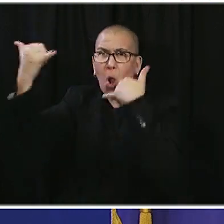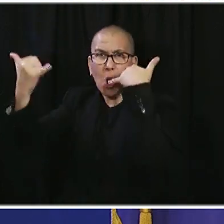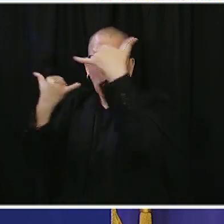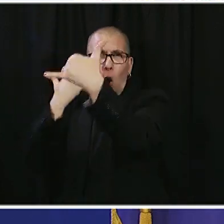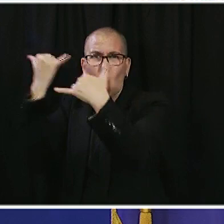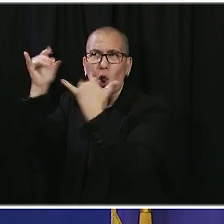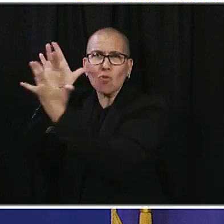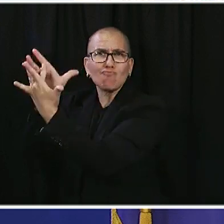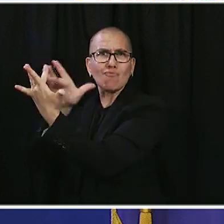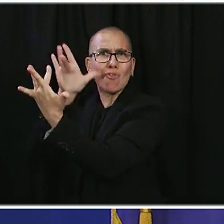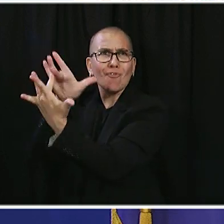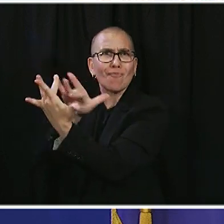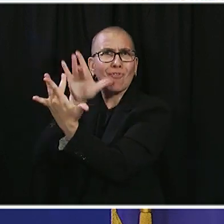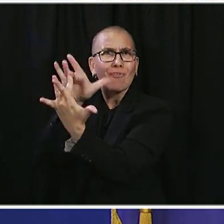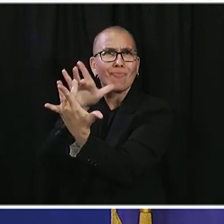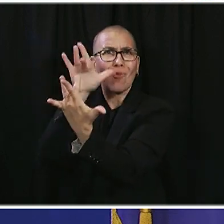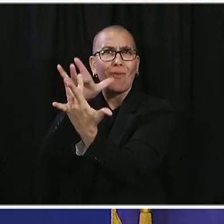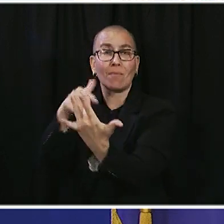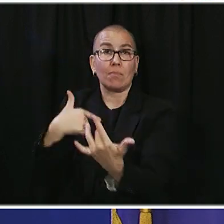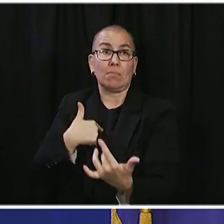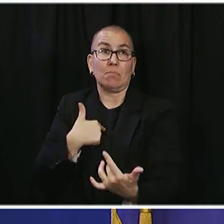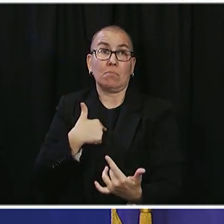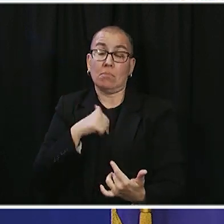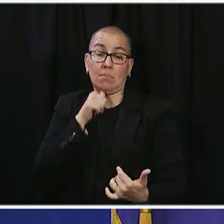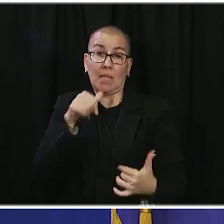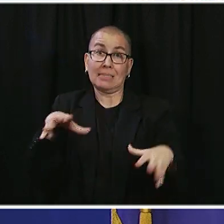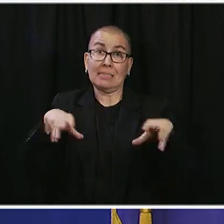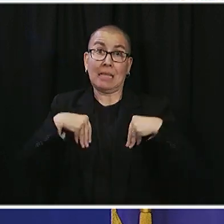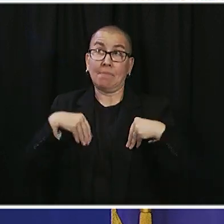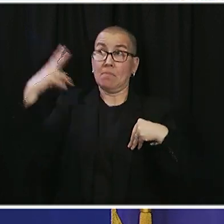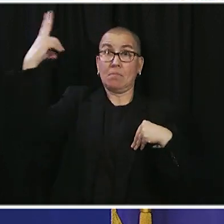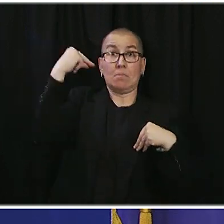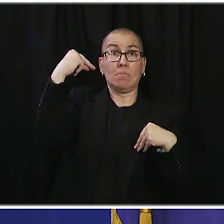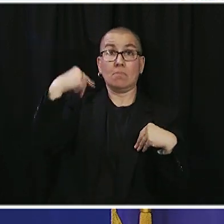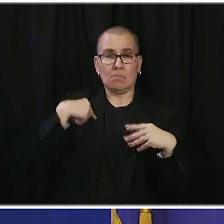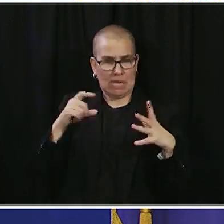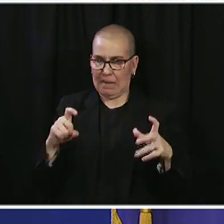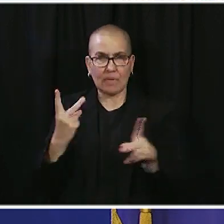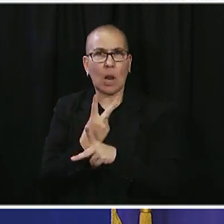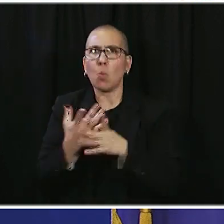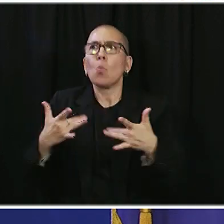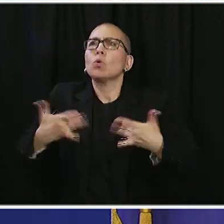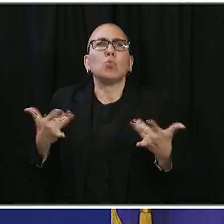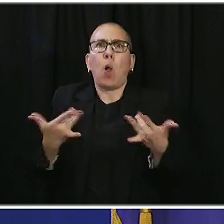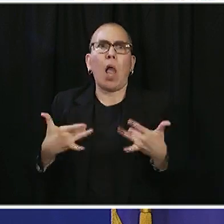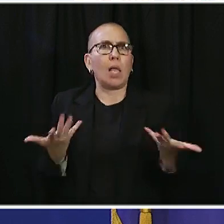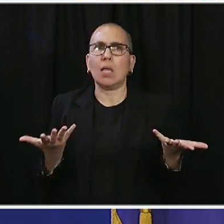MY INSTRUCTION TO MY TEAM WAS, THAT IS AN OBSTACLE THAT WE HAVE TO WORK AROUND, THAT WE WILL NOT TAKE NO AND SAY THAT. AND I'LL LET JAN TALK A LITTLE BIT ABOUT IT.